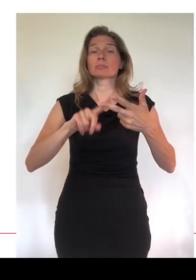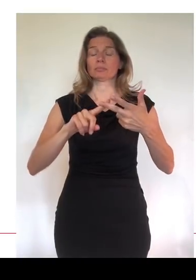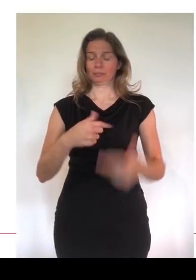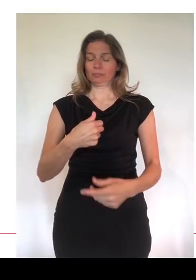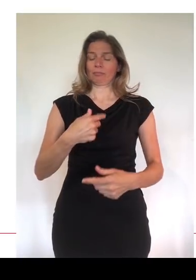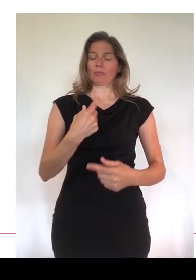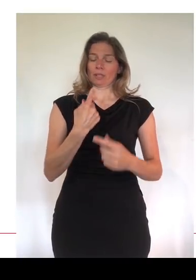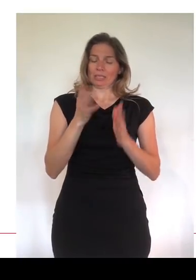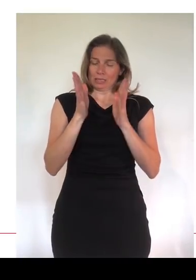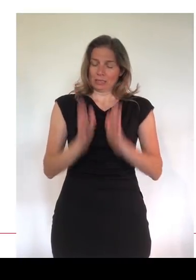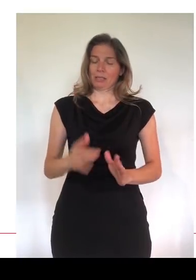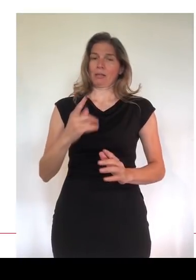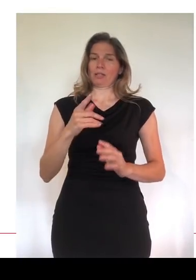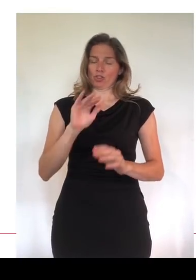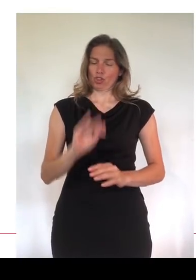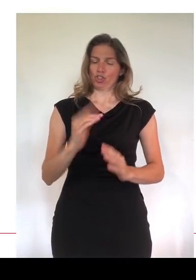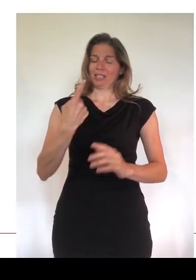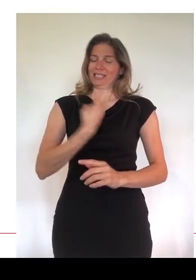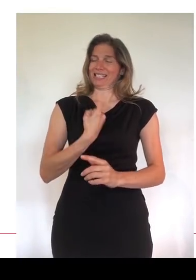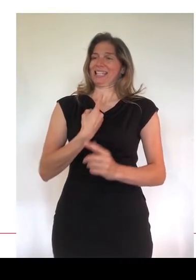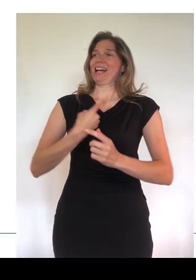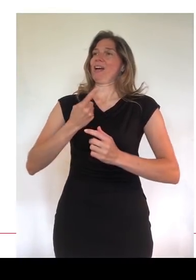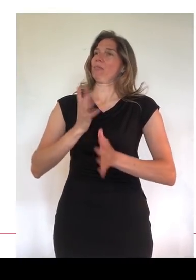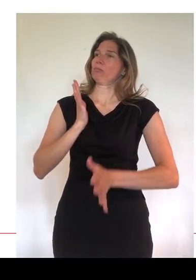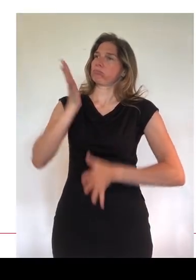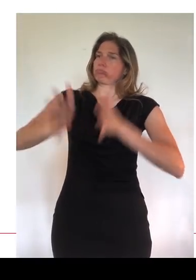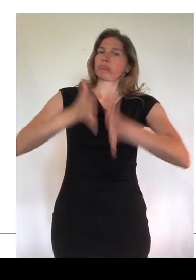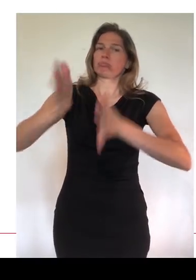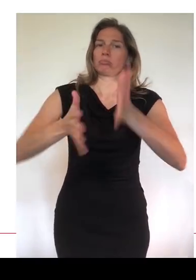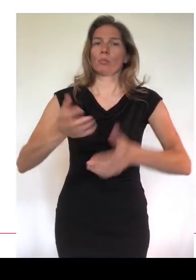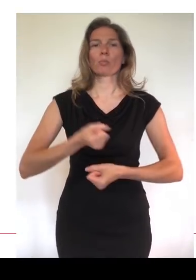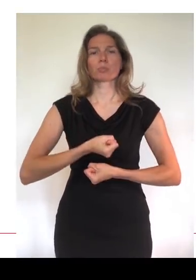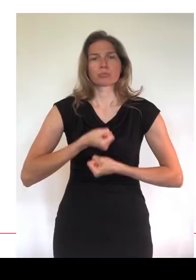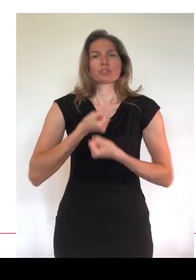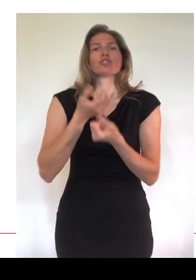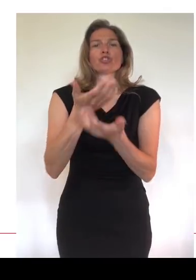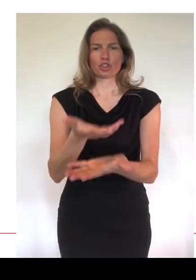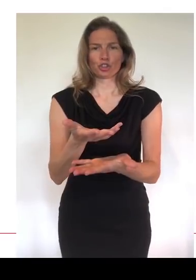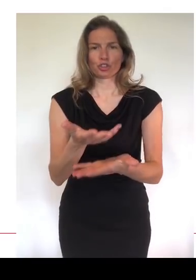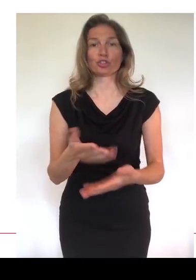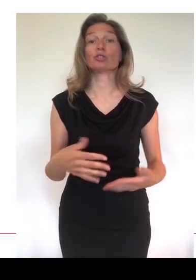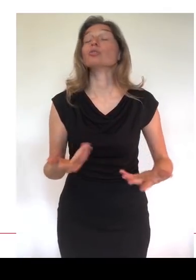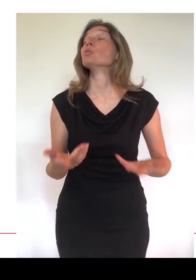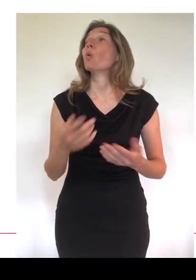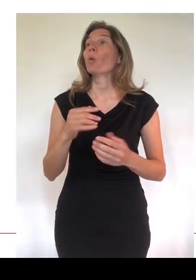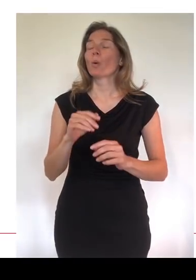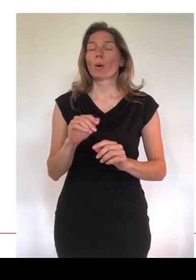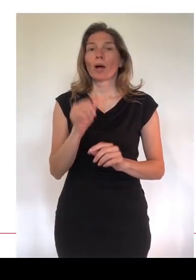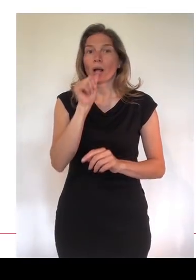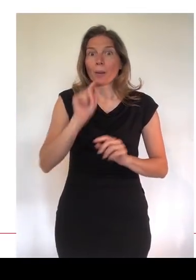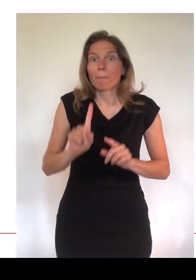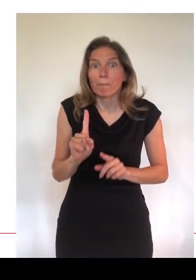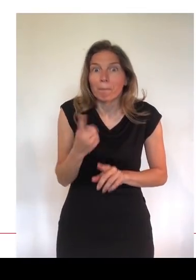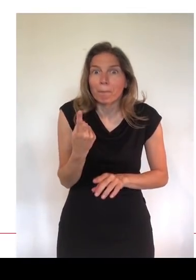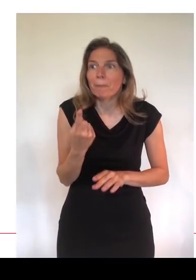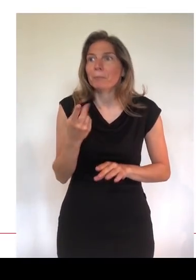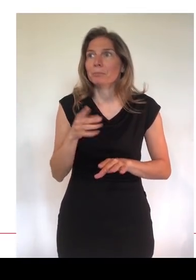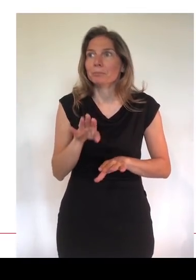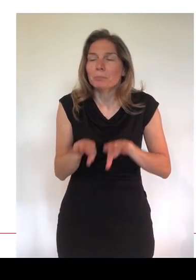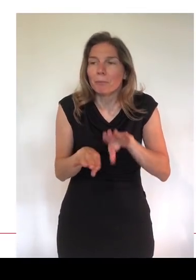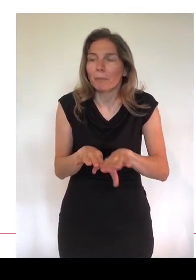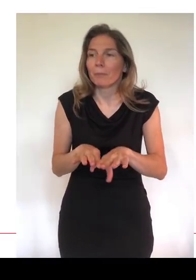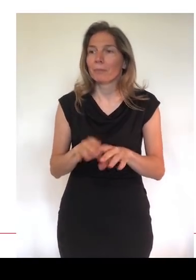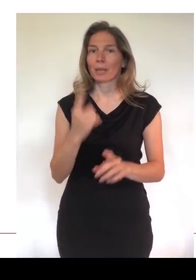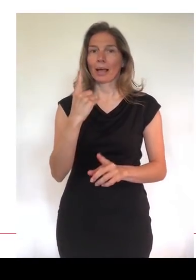sign themselves and these as well start off with simple one sign utterances and